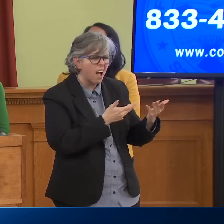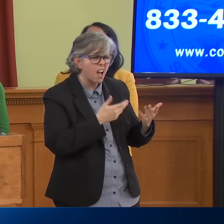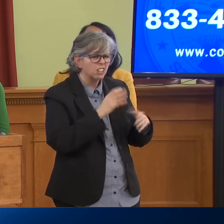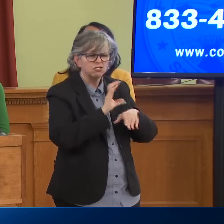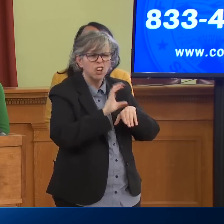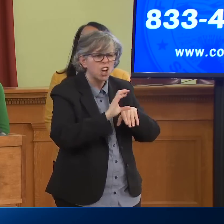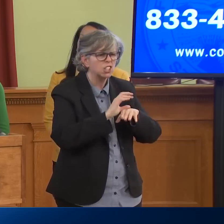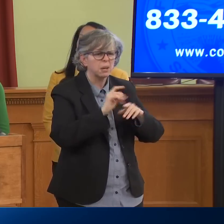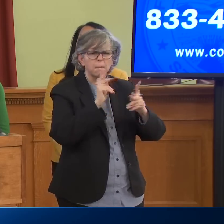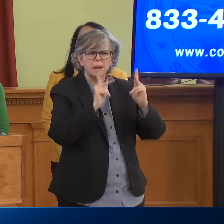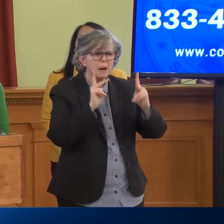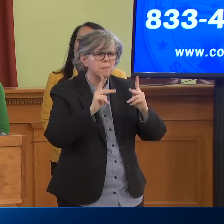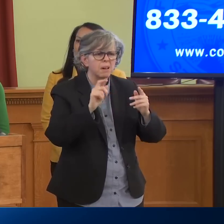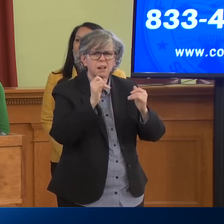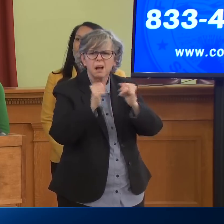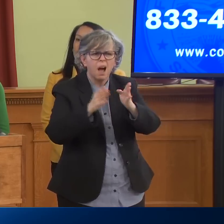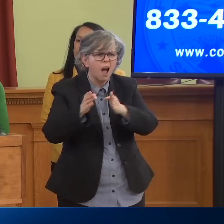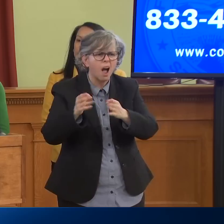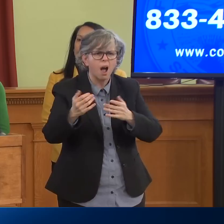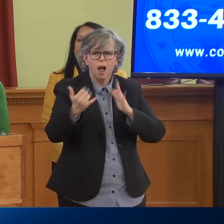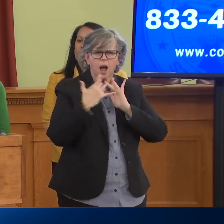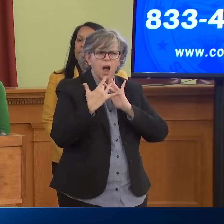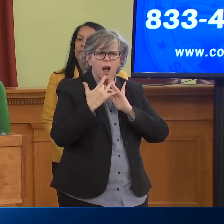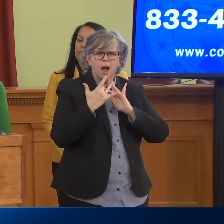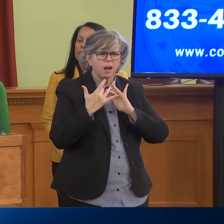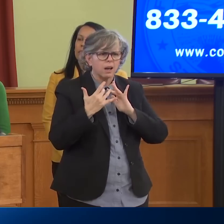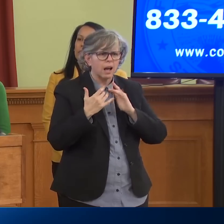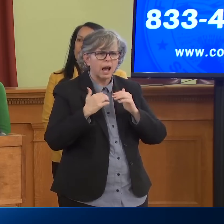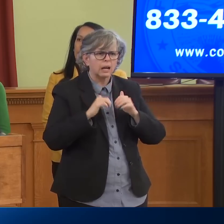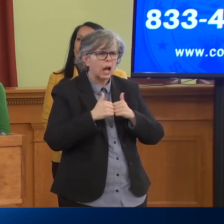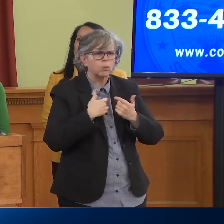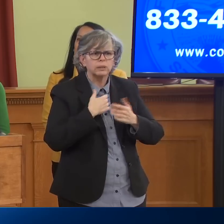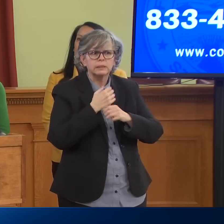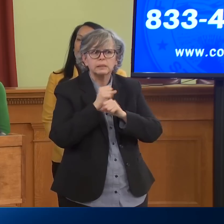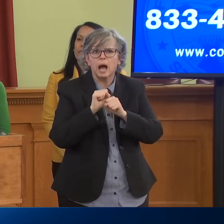PEOPLE THAT WANT TO HELP, WE HAVE BEEN GETTING TEXTS,